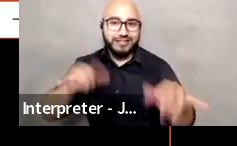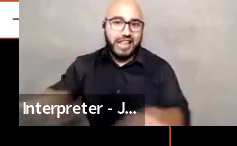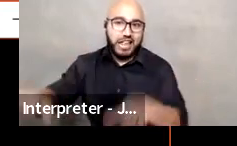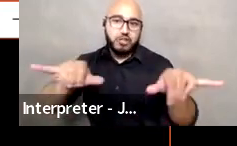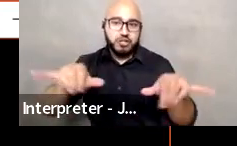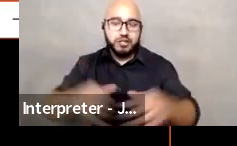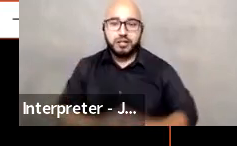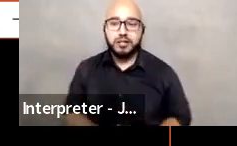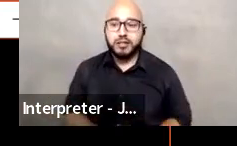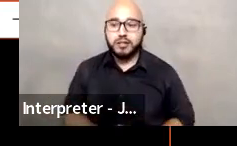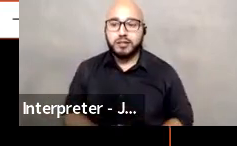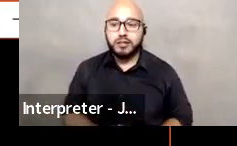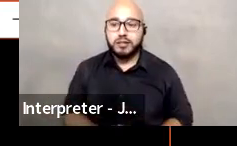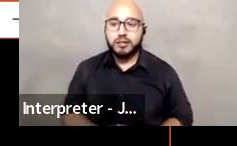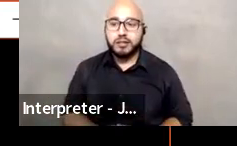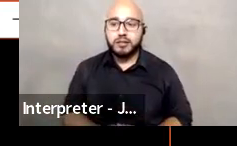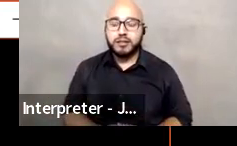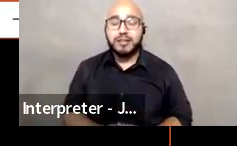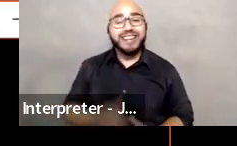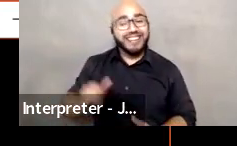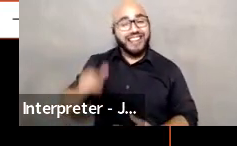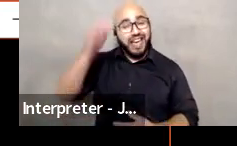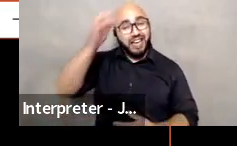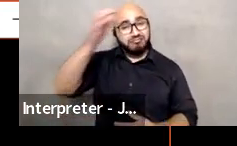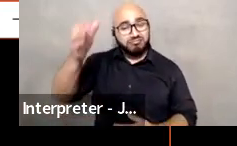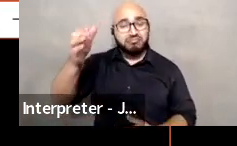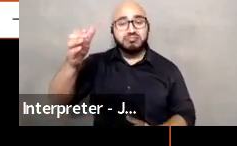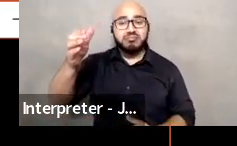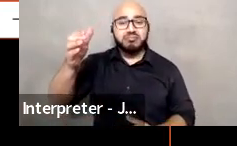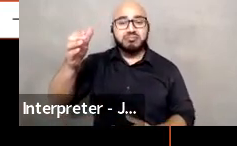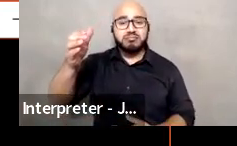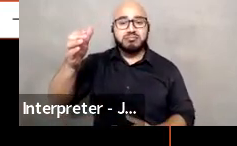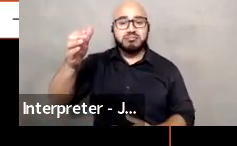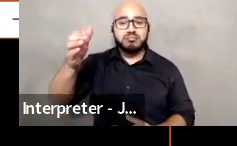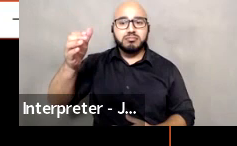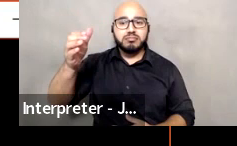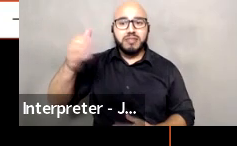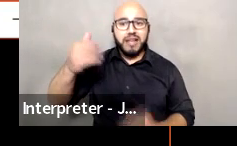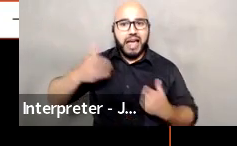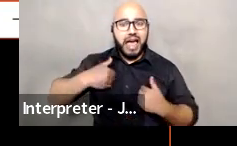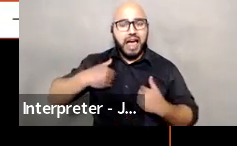And and the notion. Here is that this. Is an there's an agenda behind this, a political agenda.